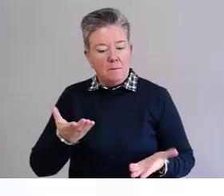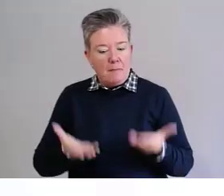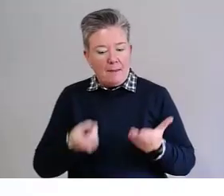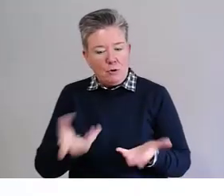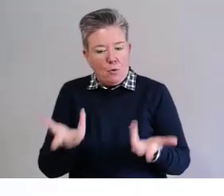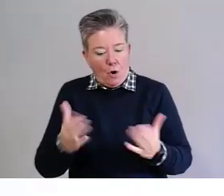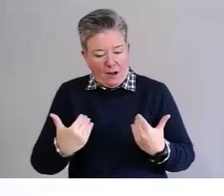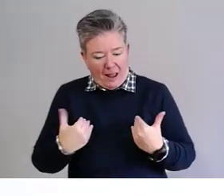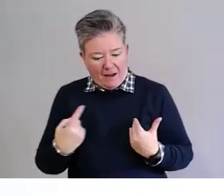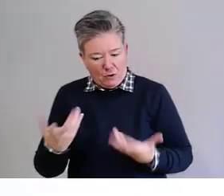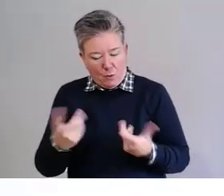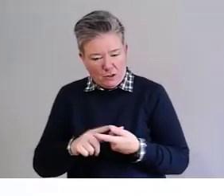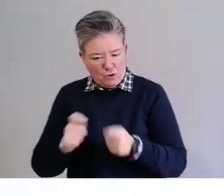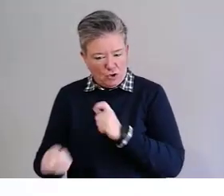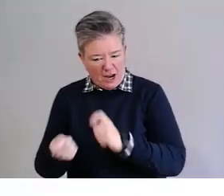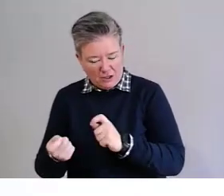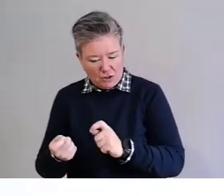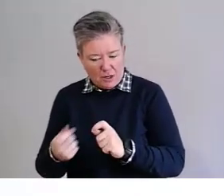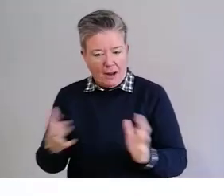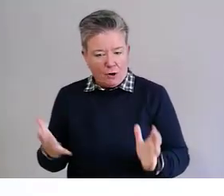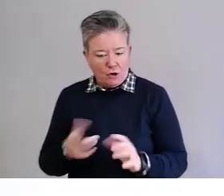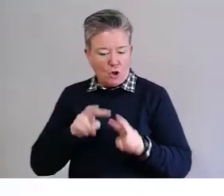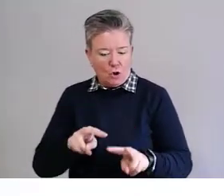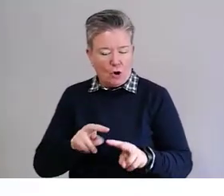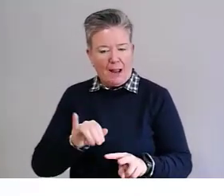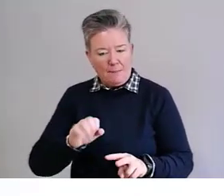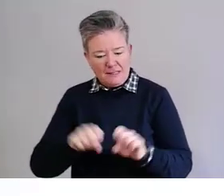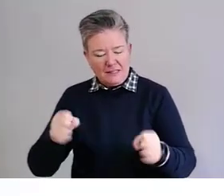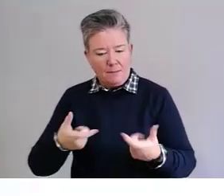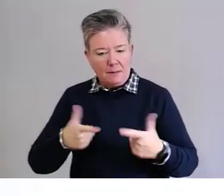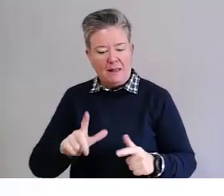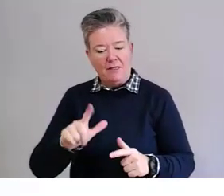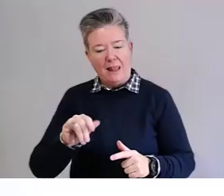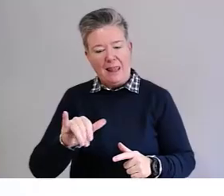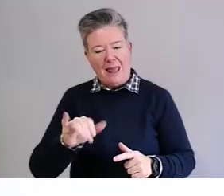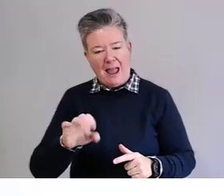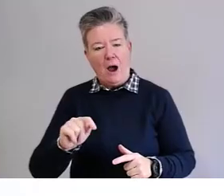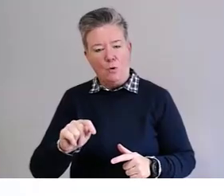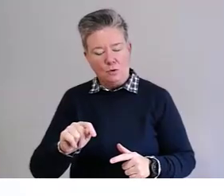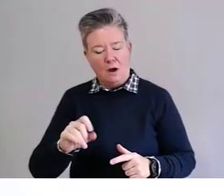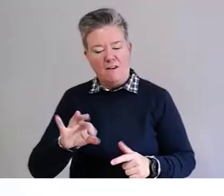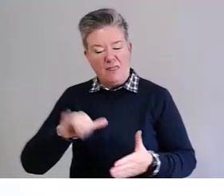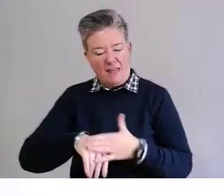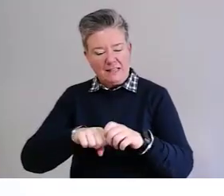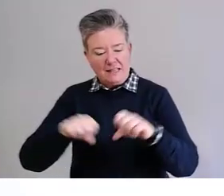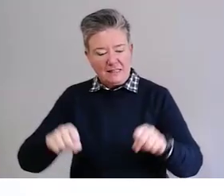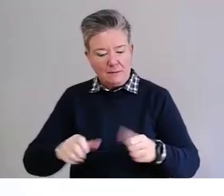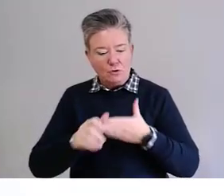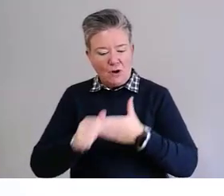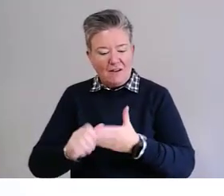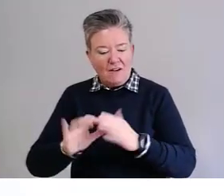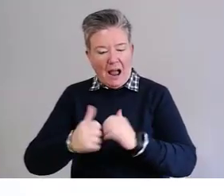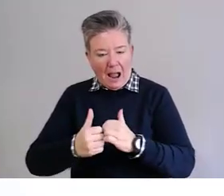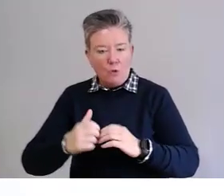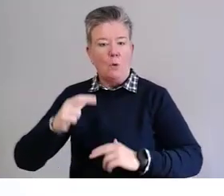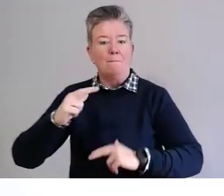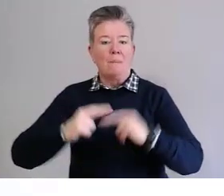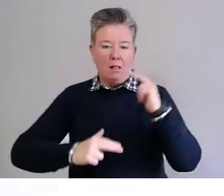I encourage you to look at your IEP system and let the layout of that system drive how you build a template.